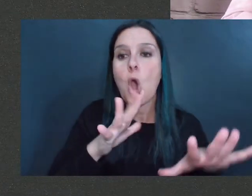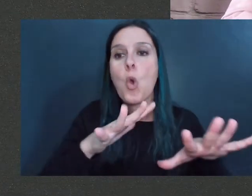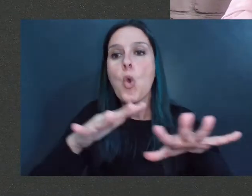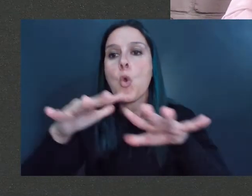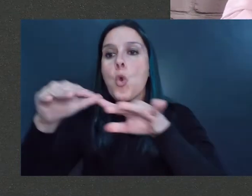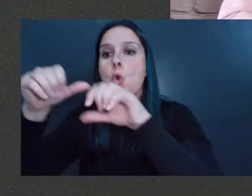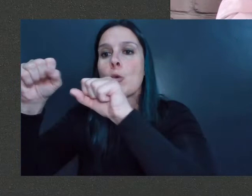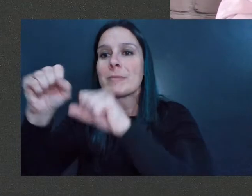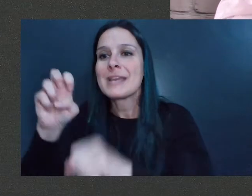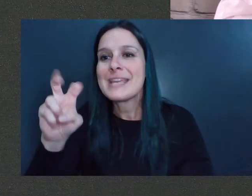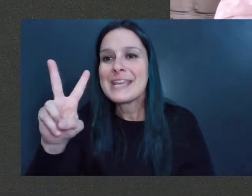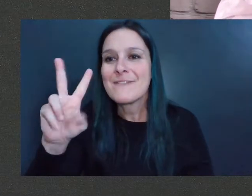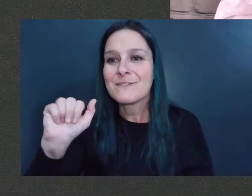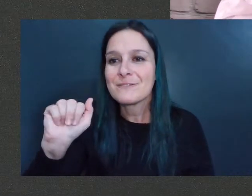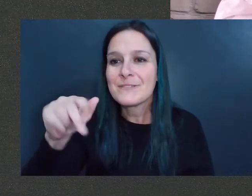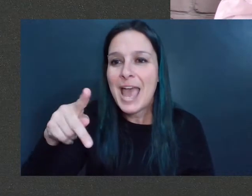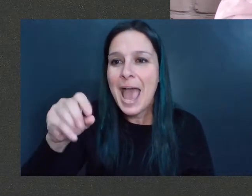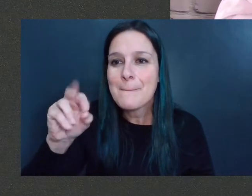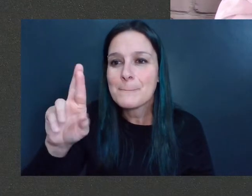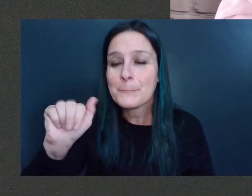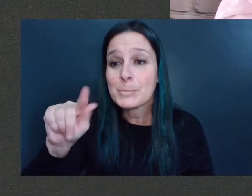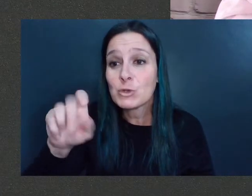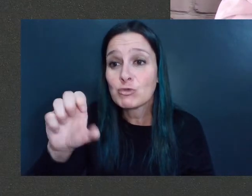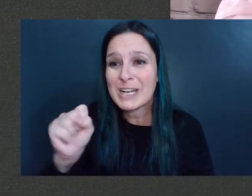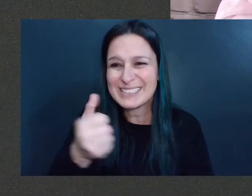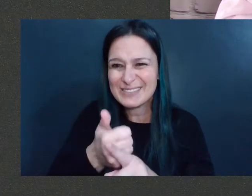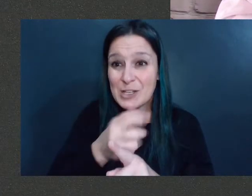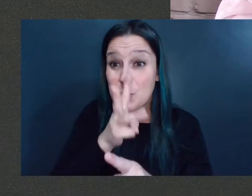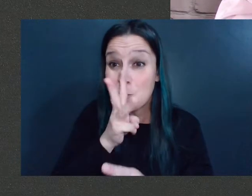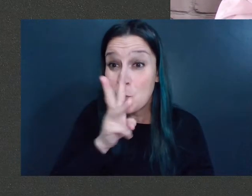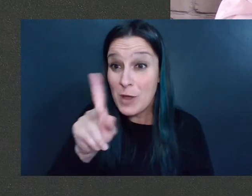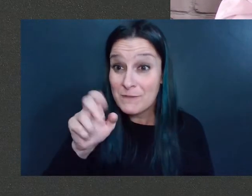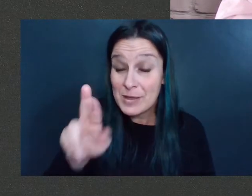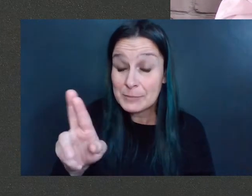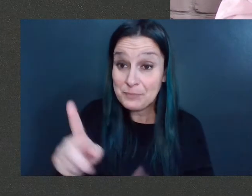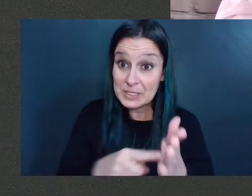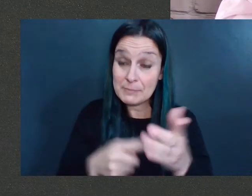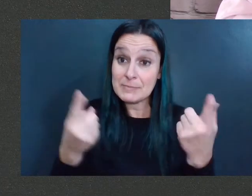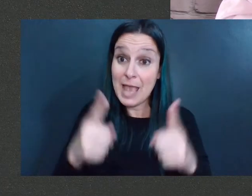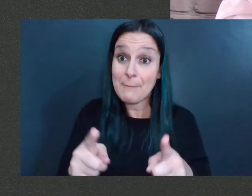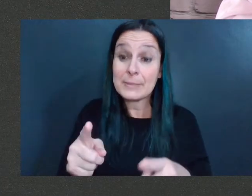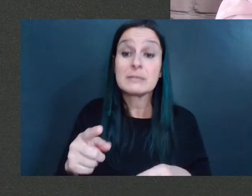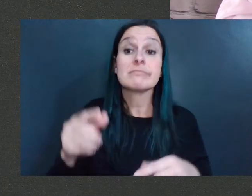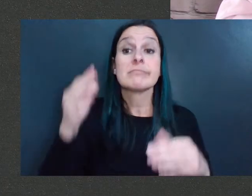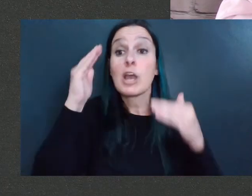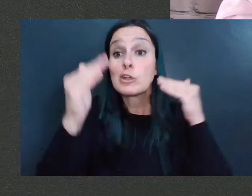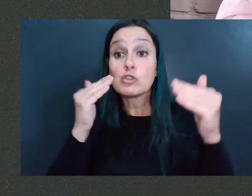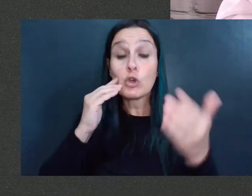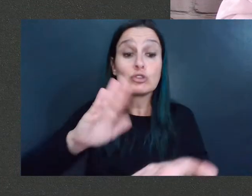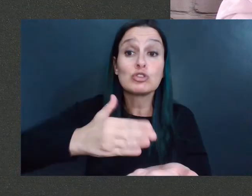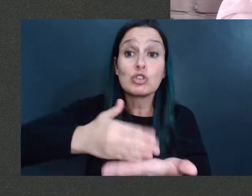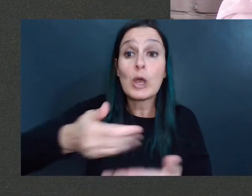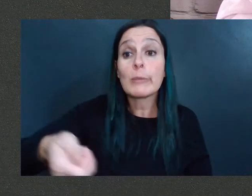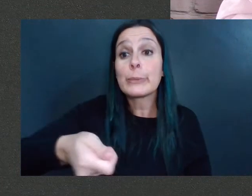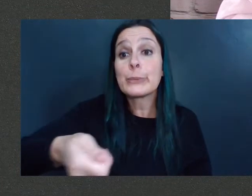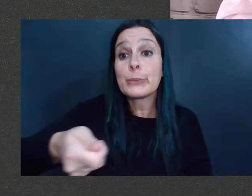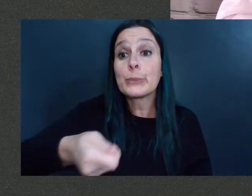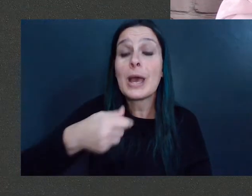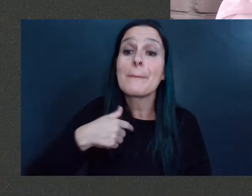into the air as water vapor. Sometimes you can see it when you see steam on a stove, like maybe you're cooking some pasta